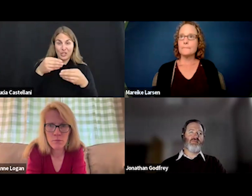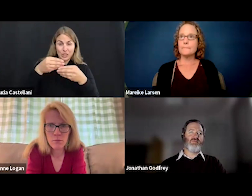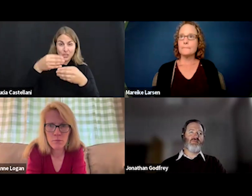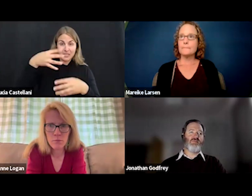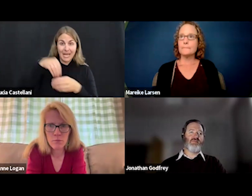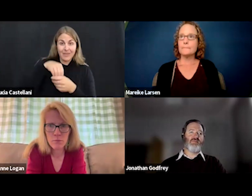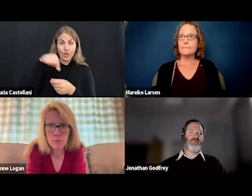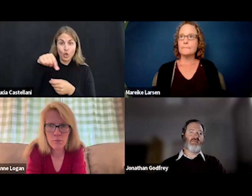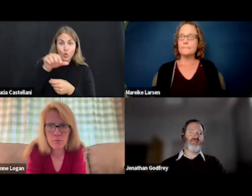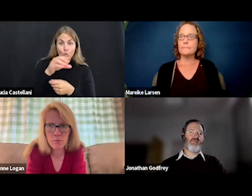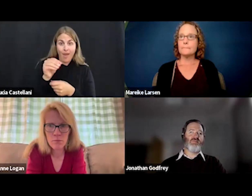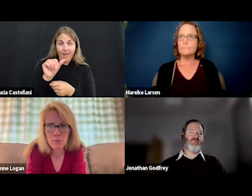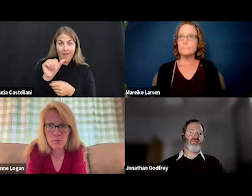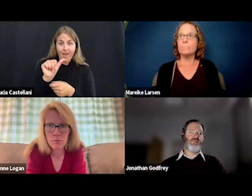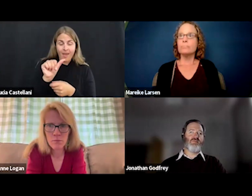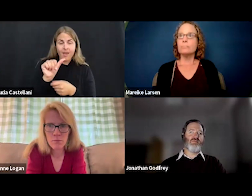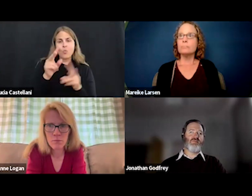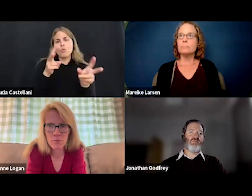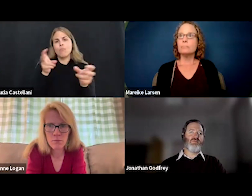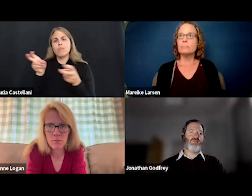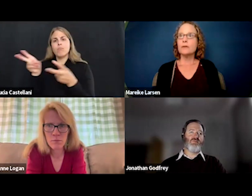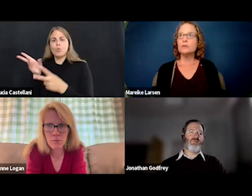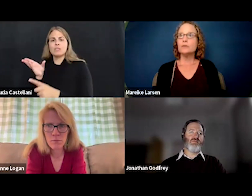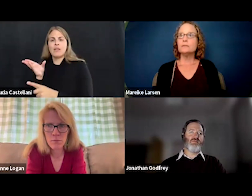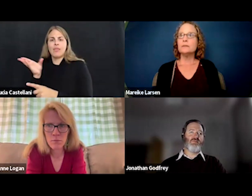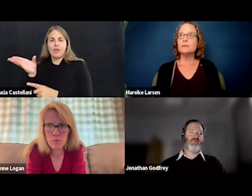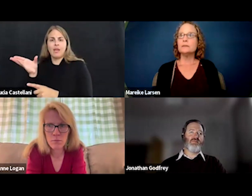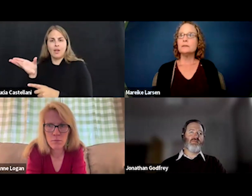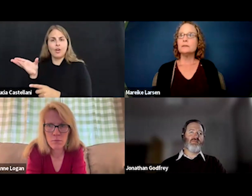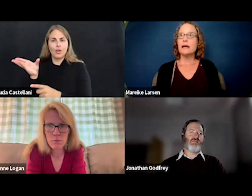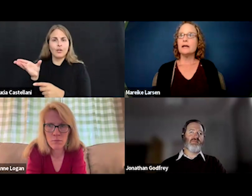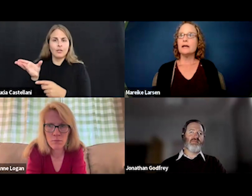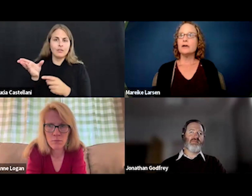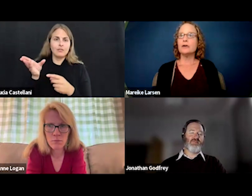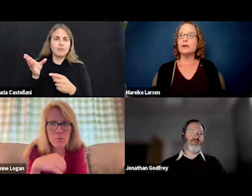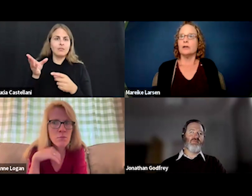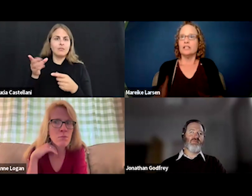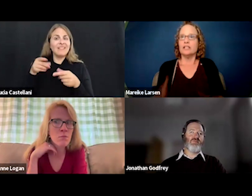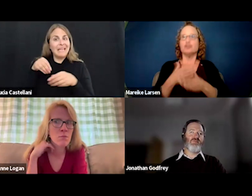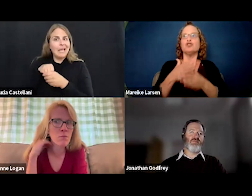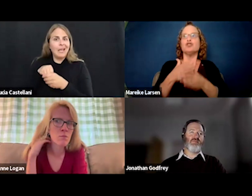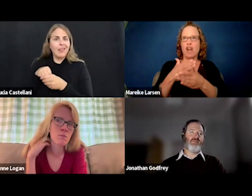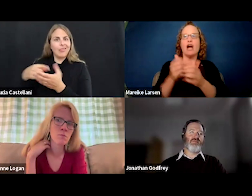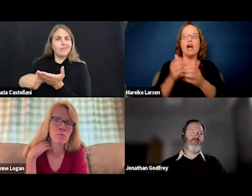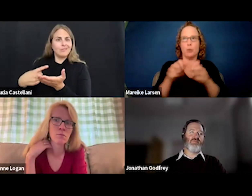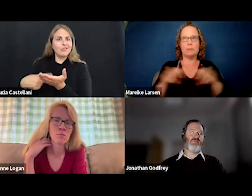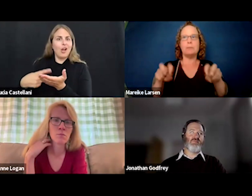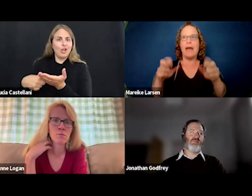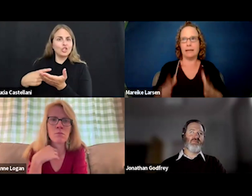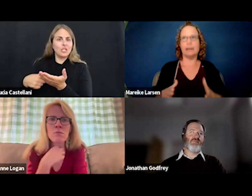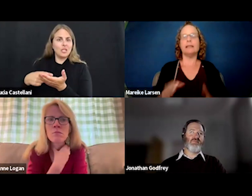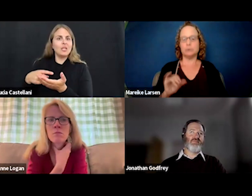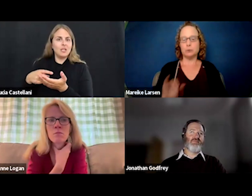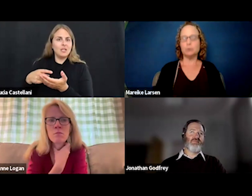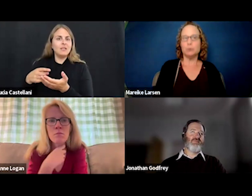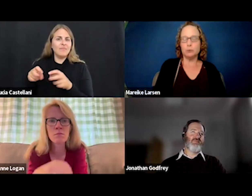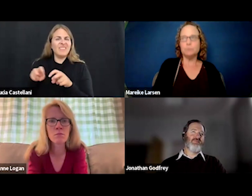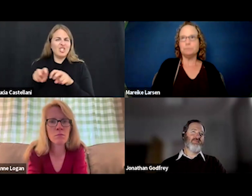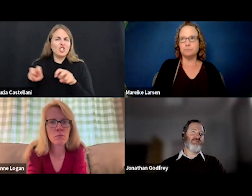and we'll post responses as you are able to provide them to that discussion board so that we don't lose these great questions and we can still